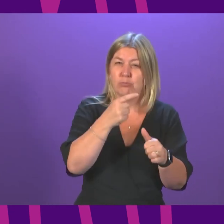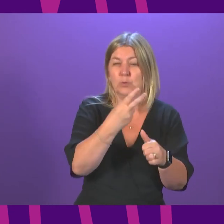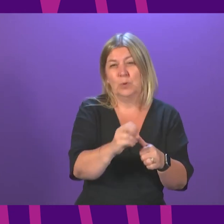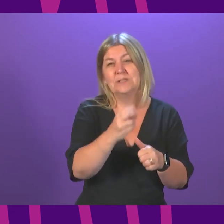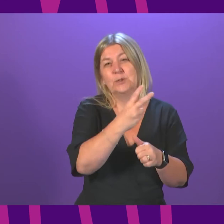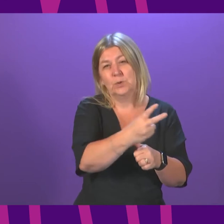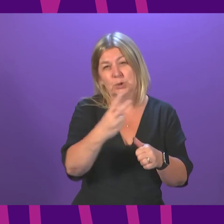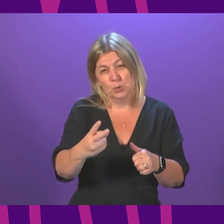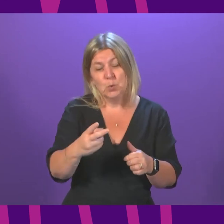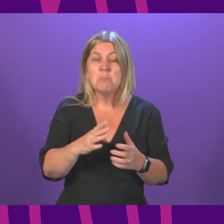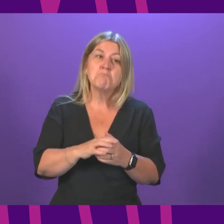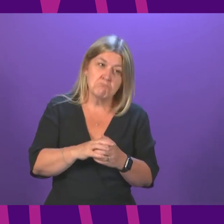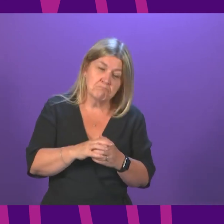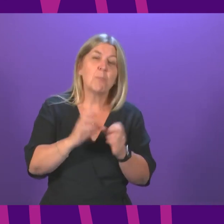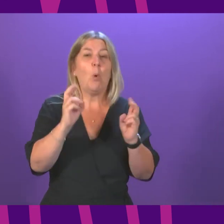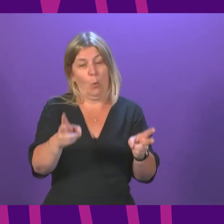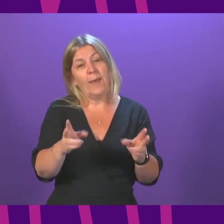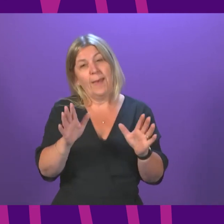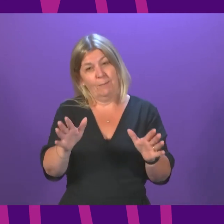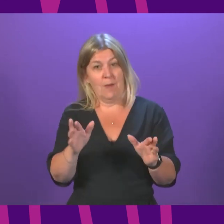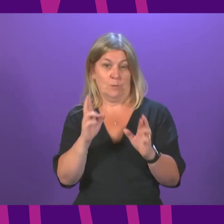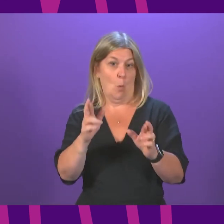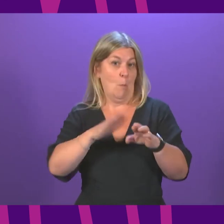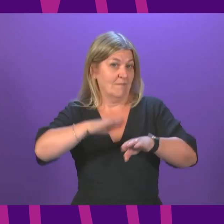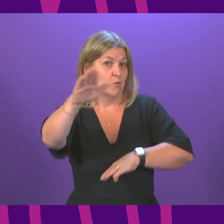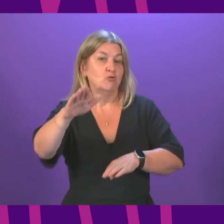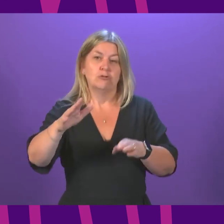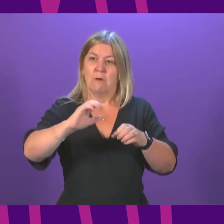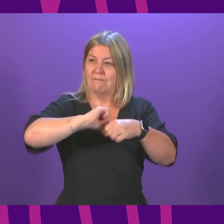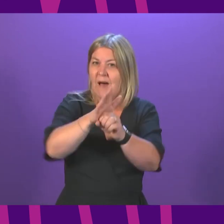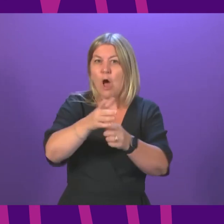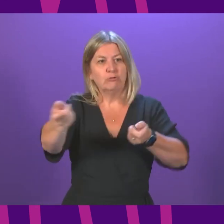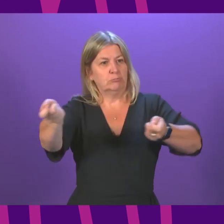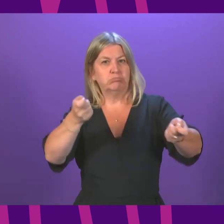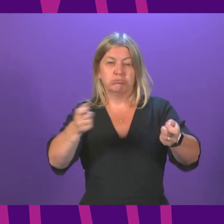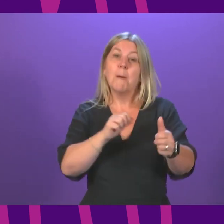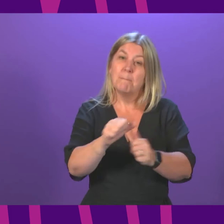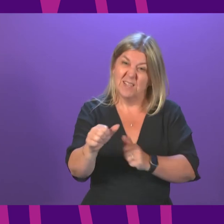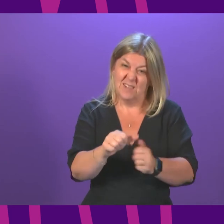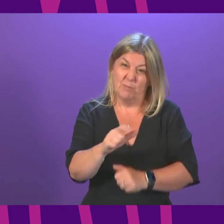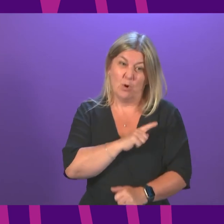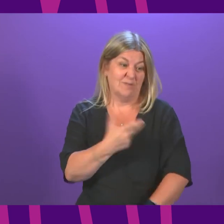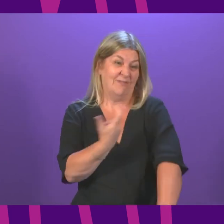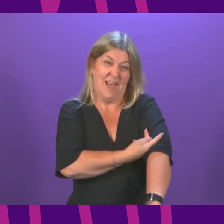more dangerous strain was to enter the country, it may be required once more. I am glad that